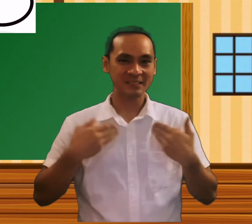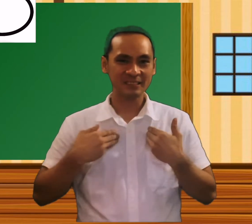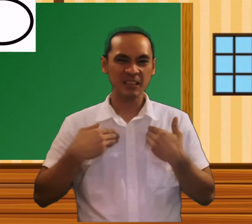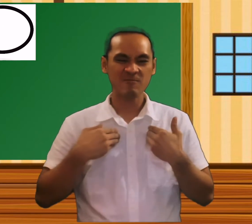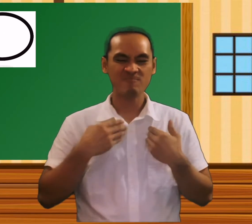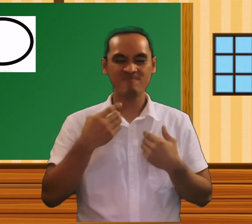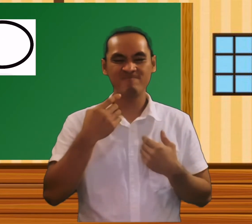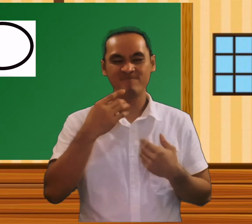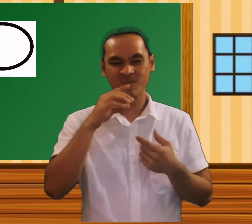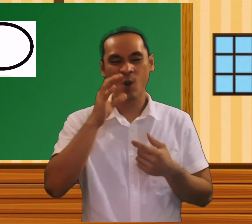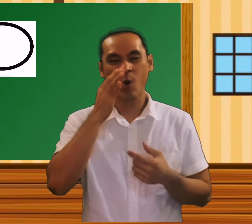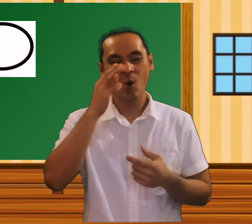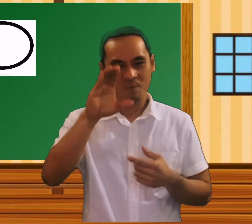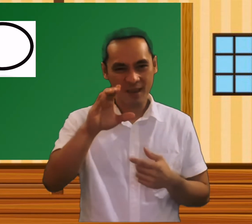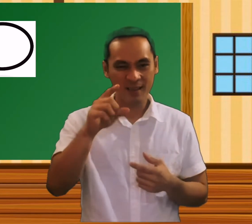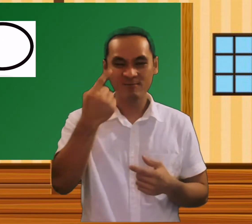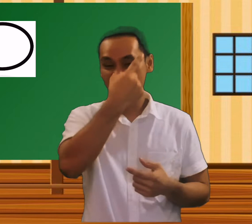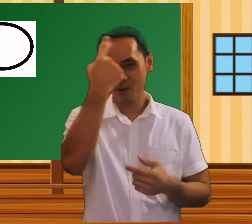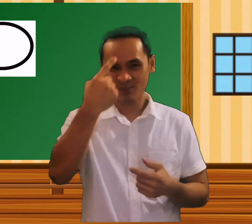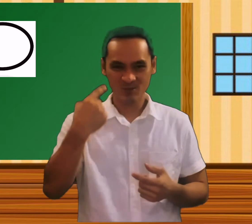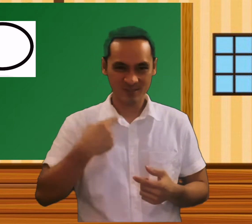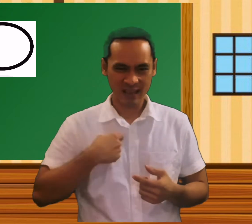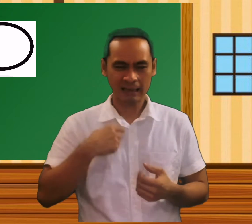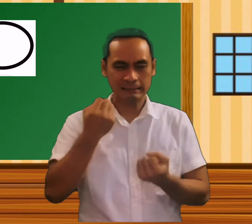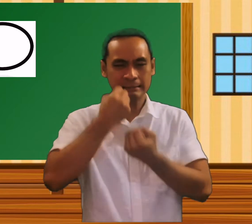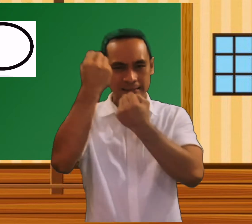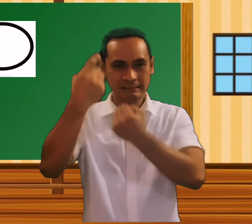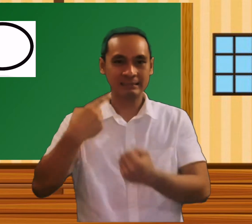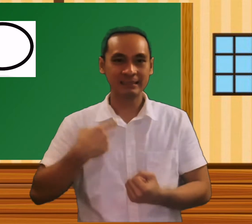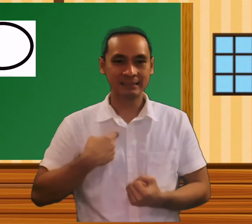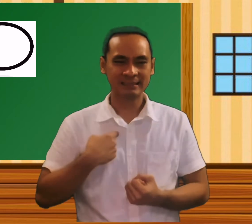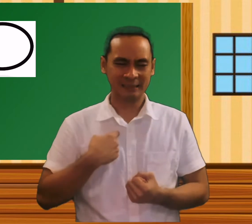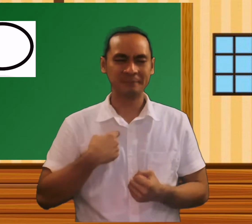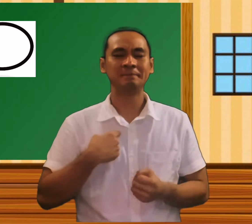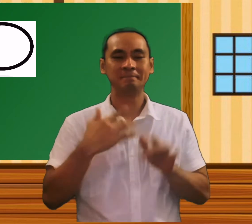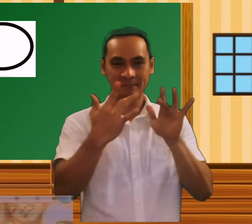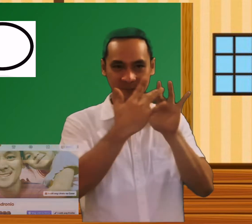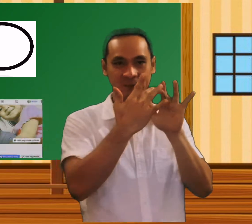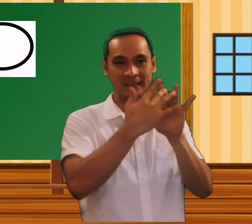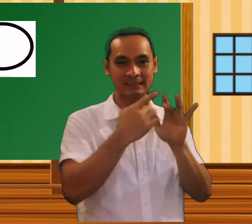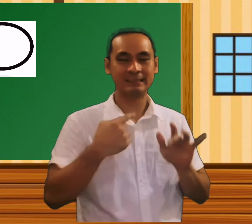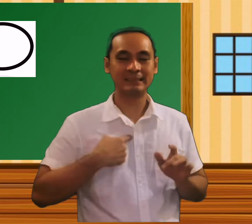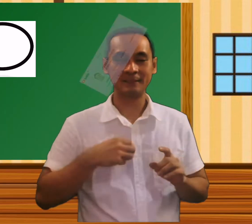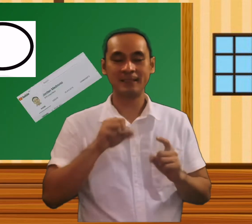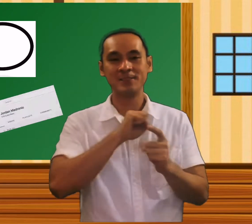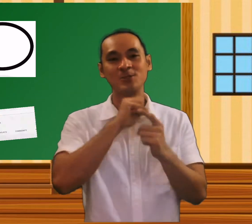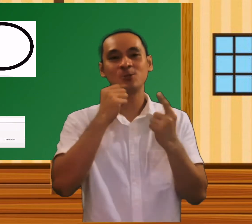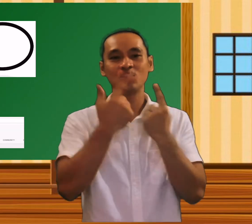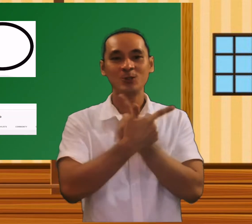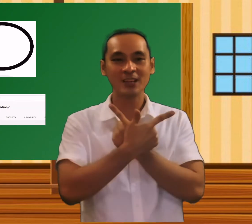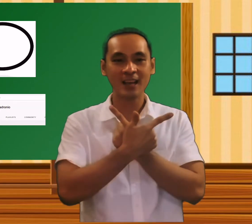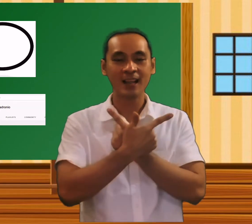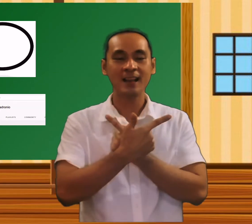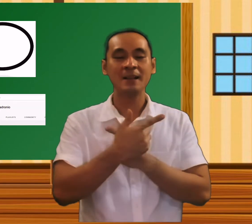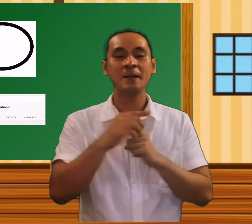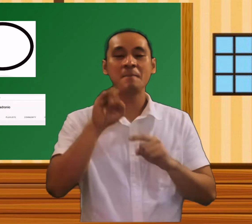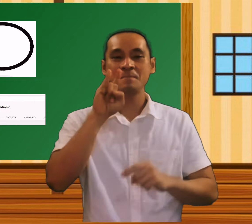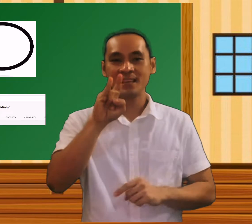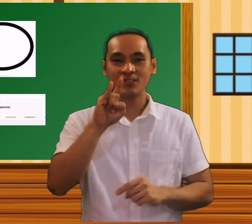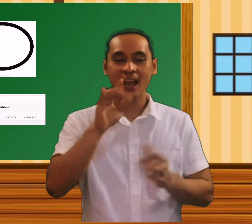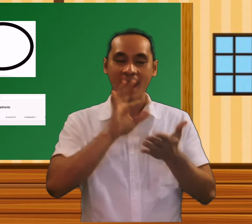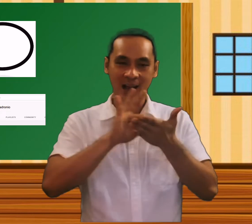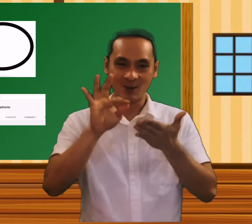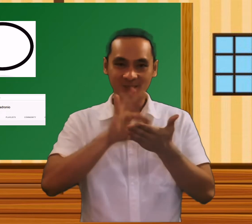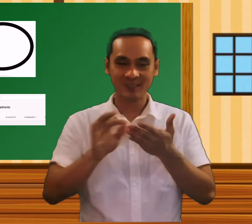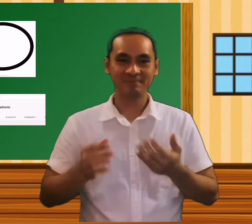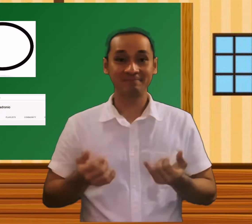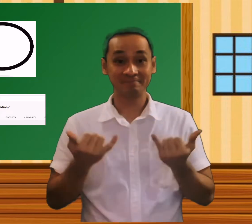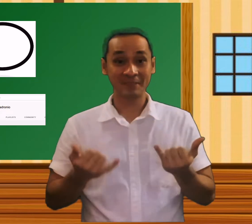comment question or suggestions please feel free to contact me in my social media accounts my topic